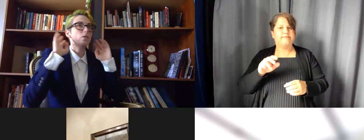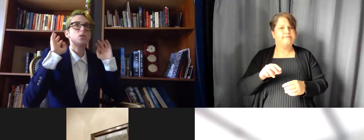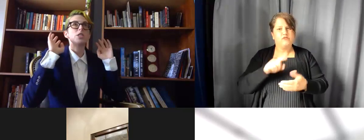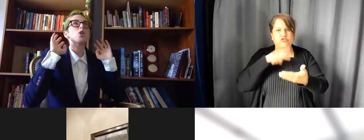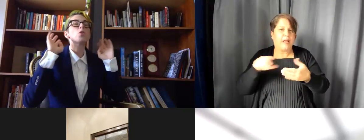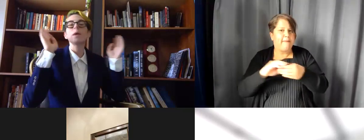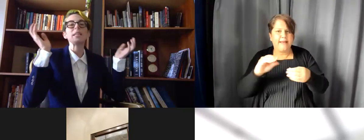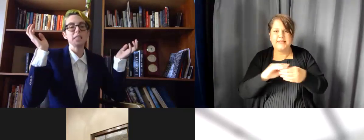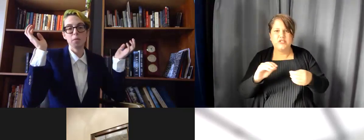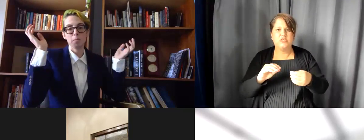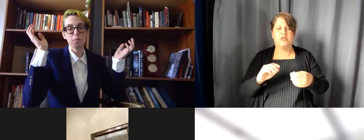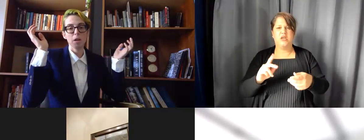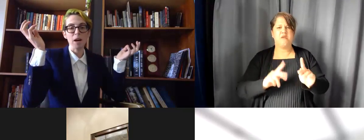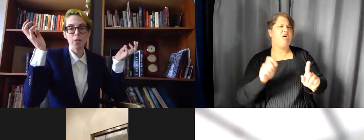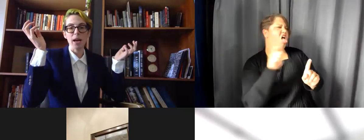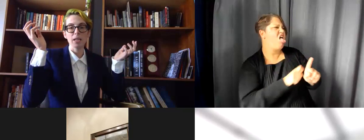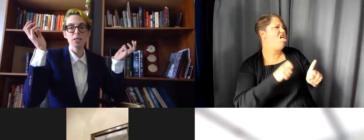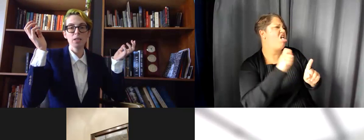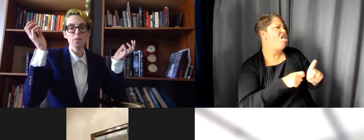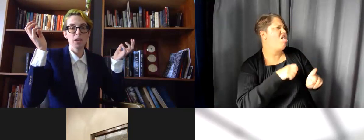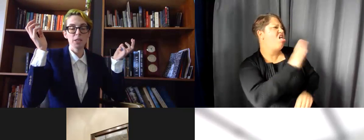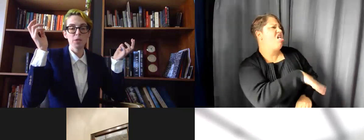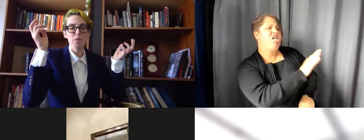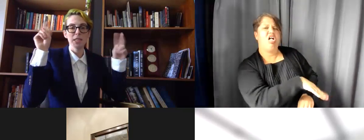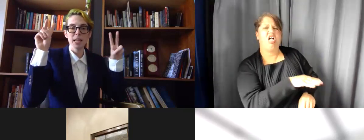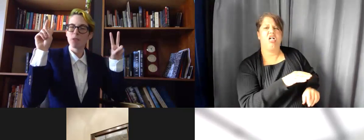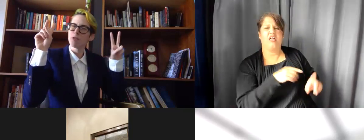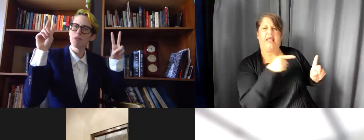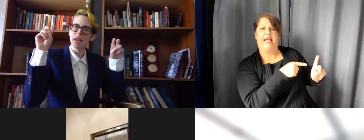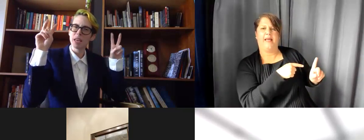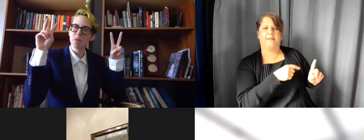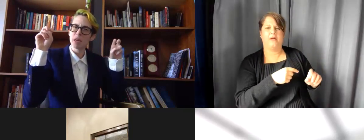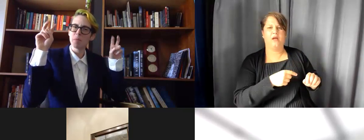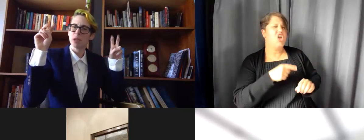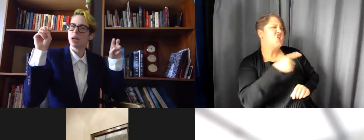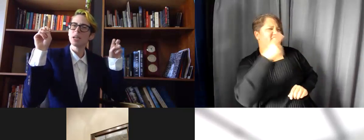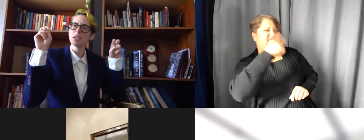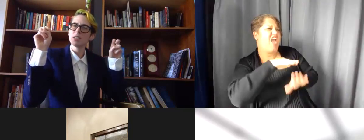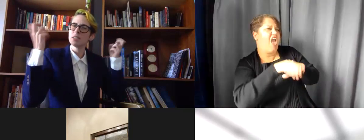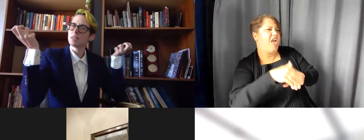Farrah Garland: just harass him about that, because he was obviously like faking, being blind.